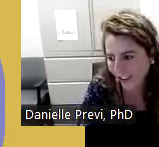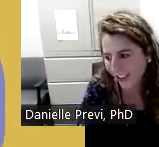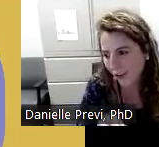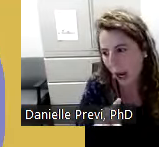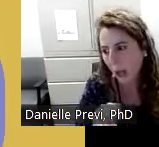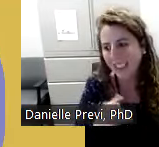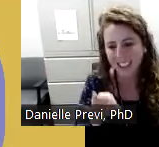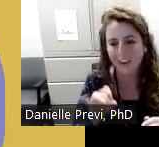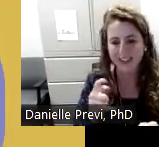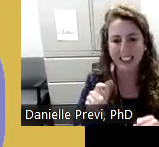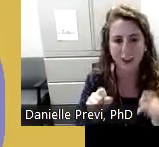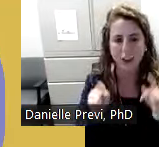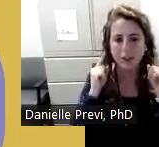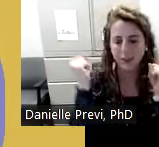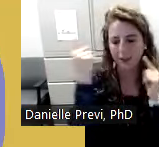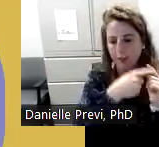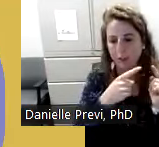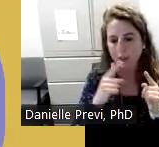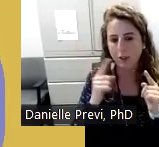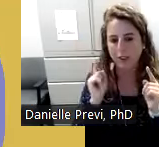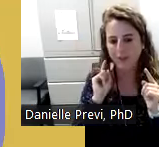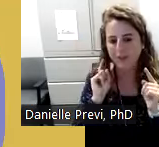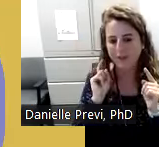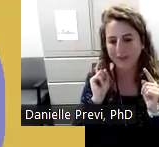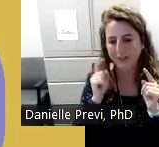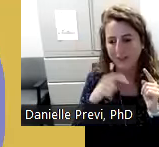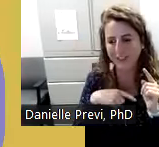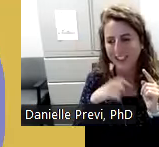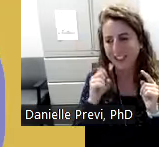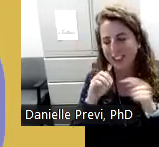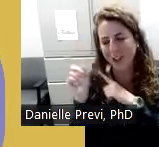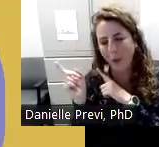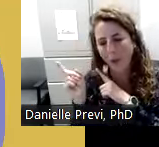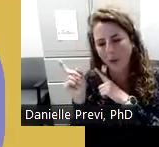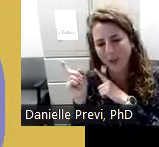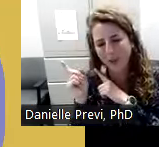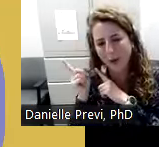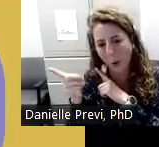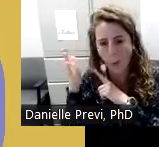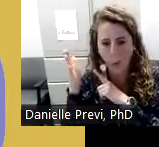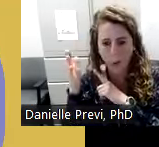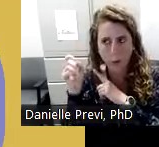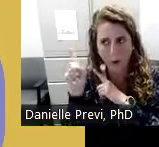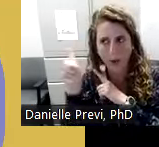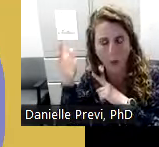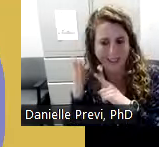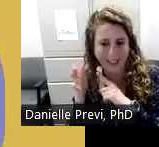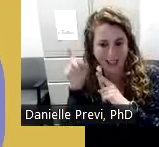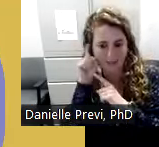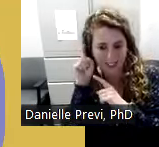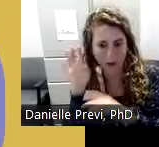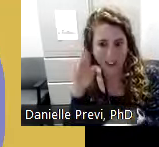what’s called a CROS hearing aid, also known as a Contralateral Routing of Signal hearing aid, where